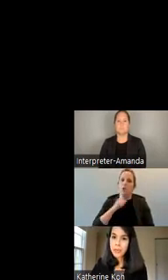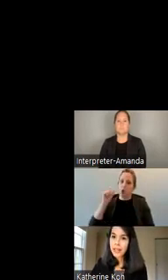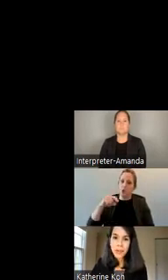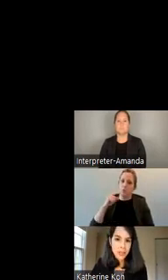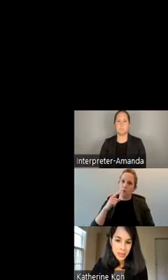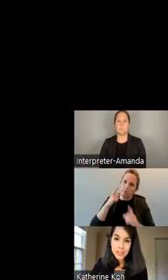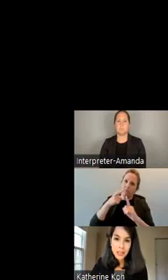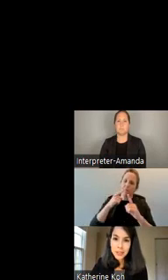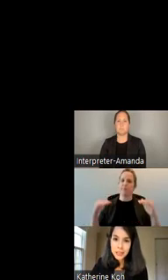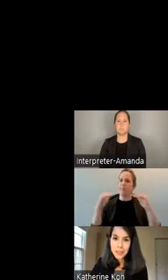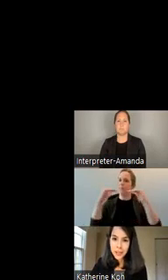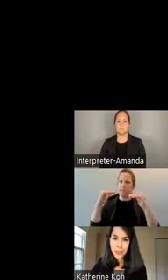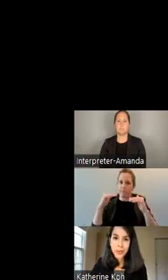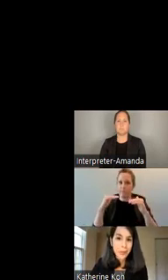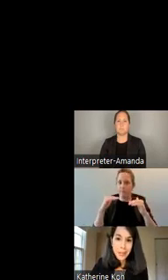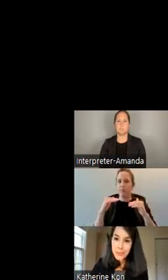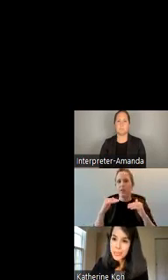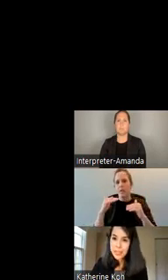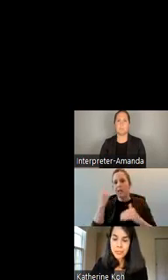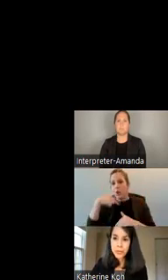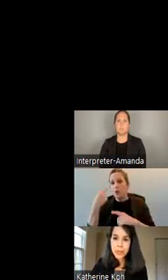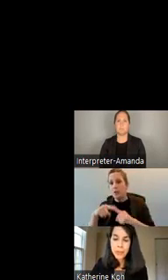that care on the street is going to look different than I would you know in the emergency room or an